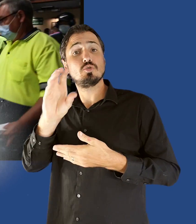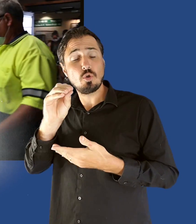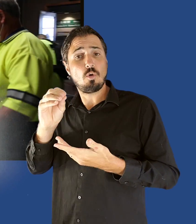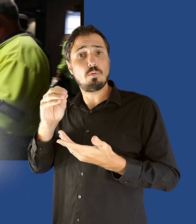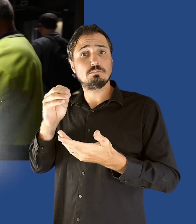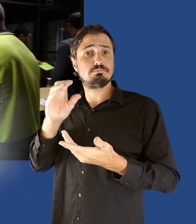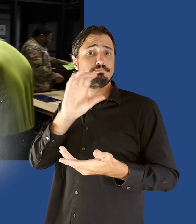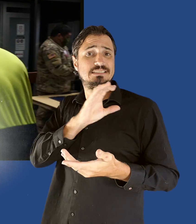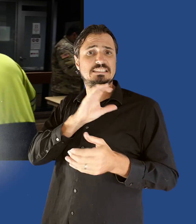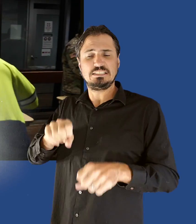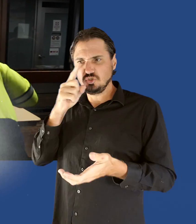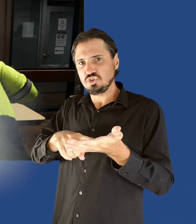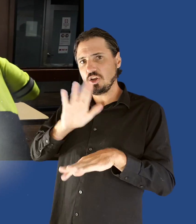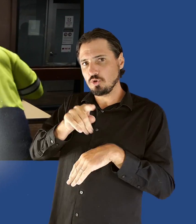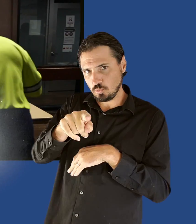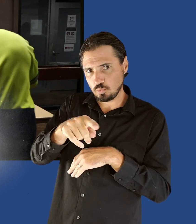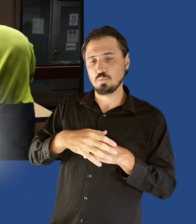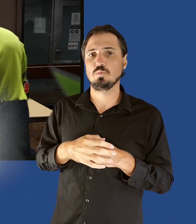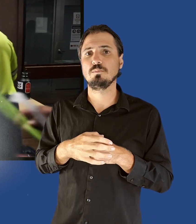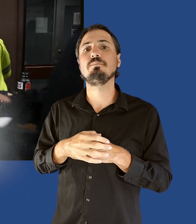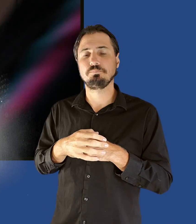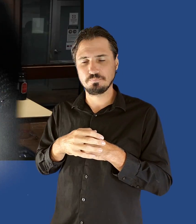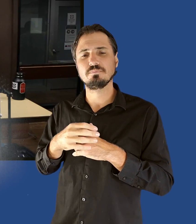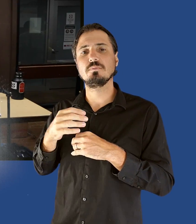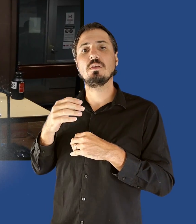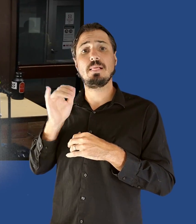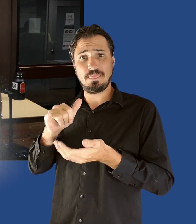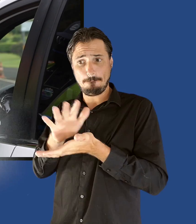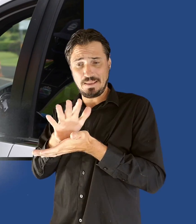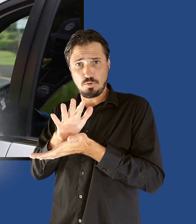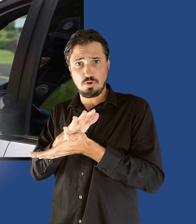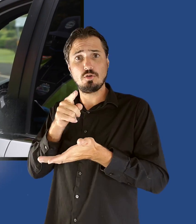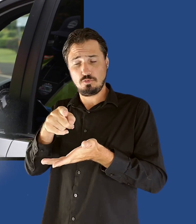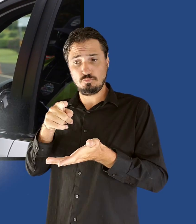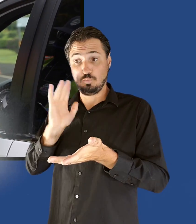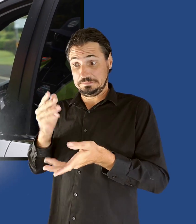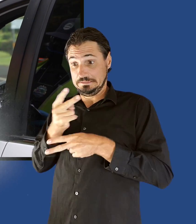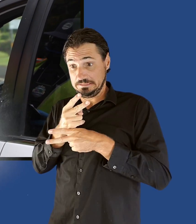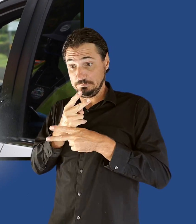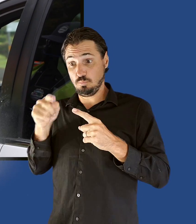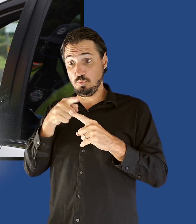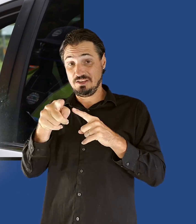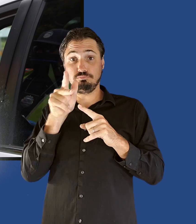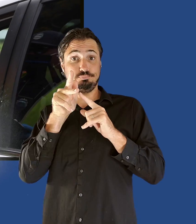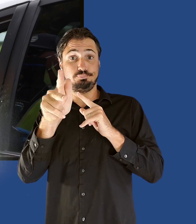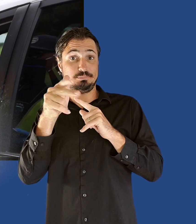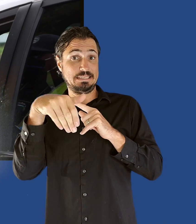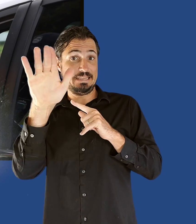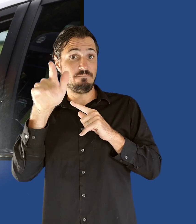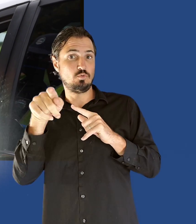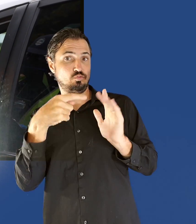That form will be given to you at the baggage claim area and collected at the law enforcement checkpoint as you exit the Līhu‘e Airport.